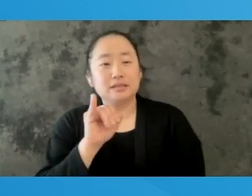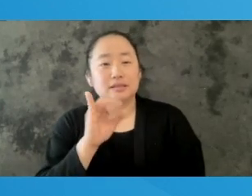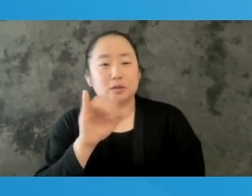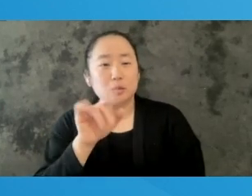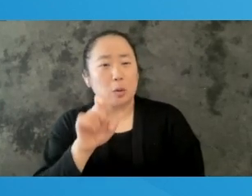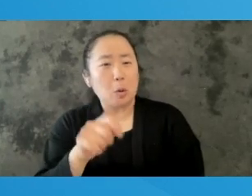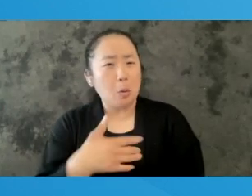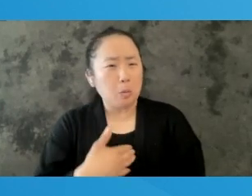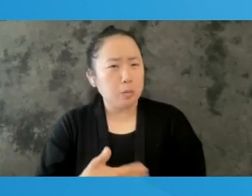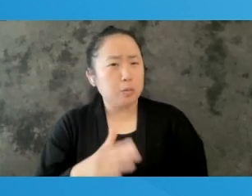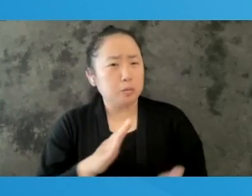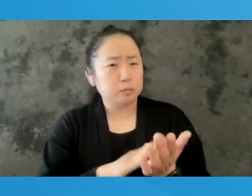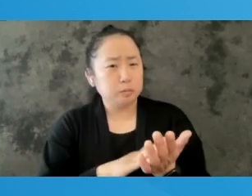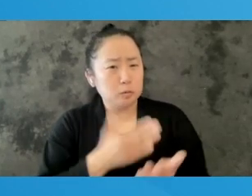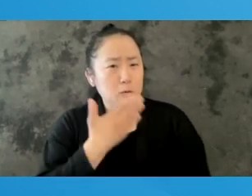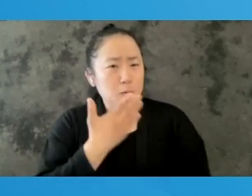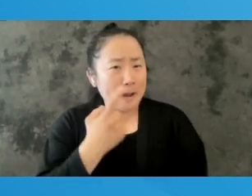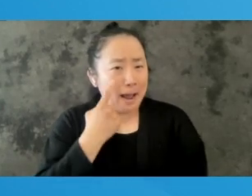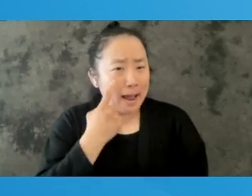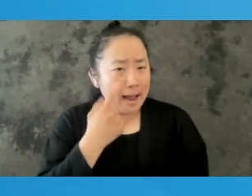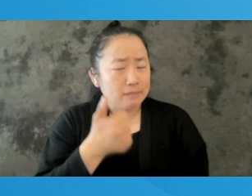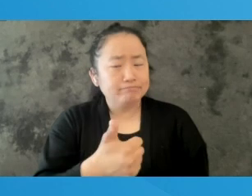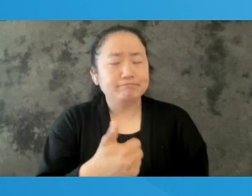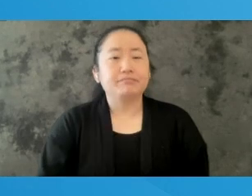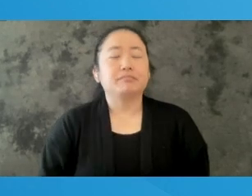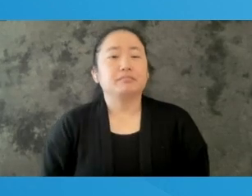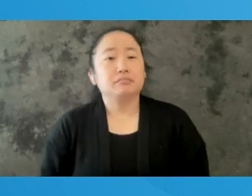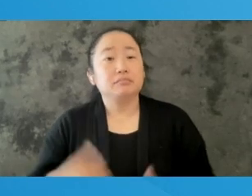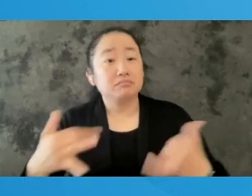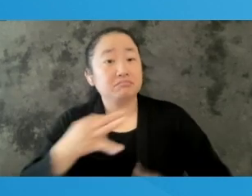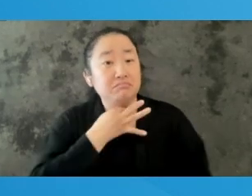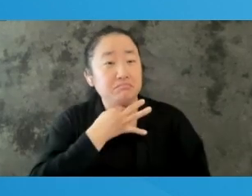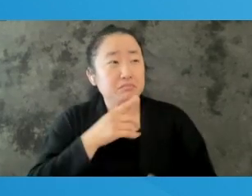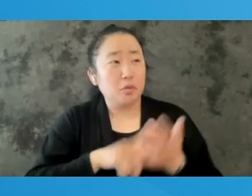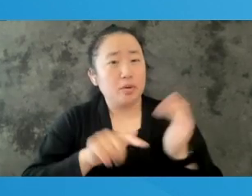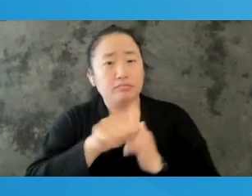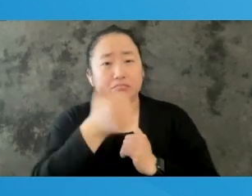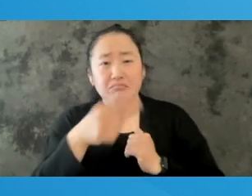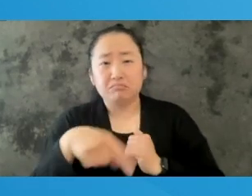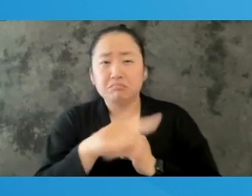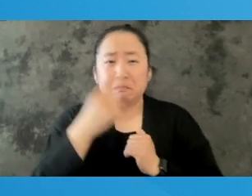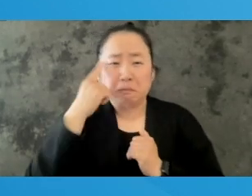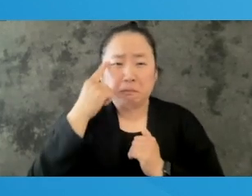Be curious to hear what others are noticing.